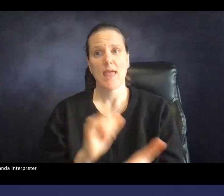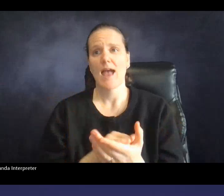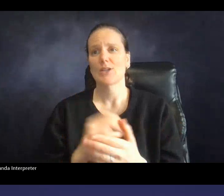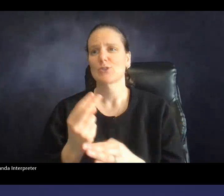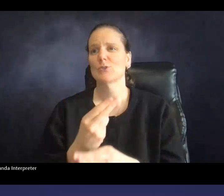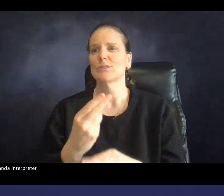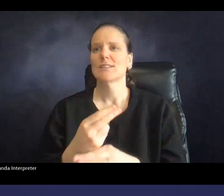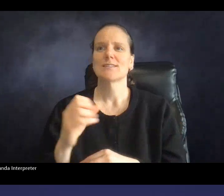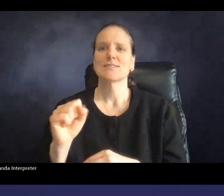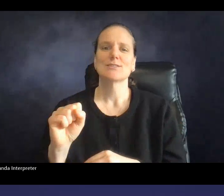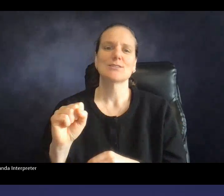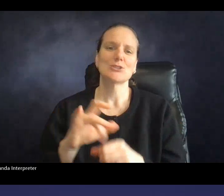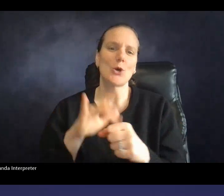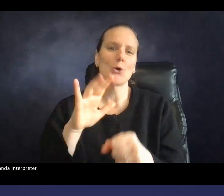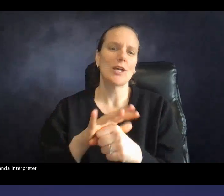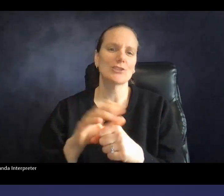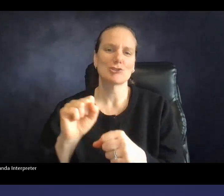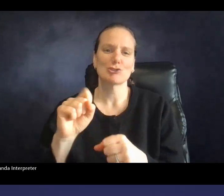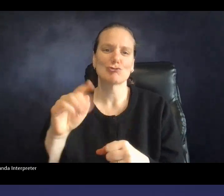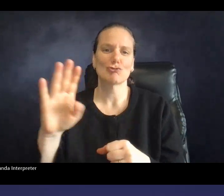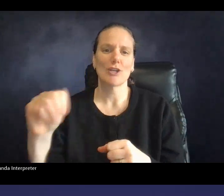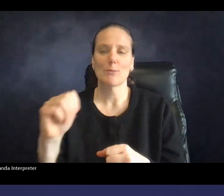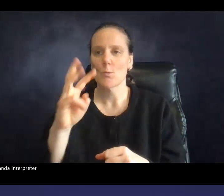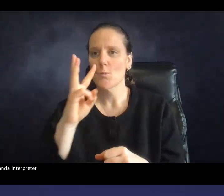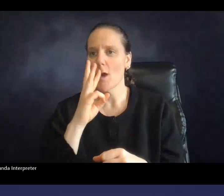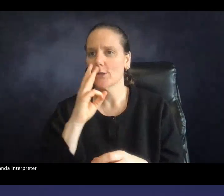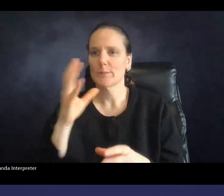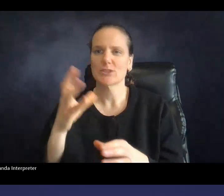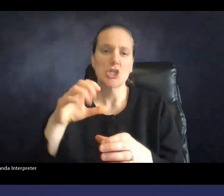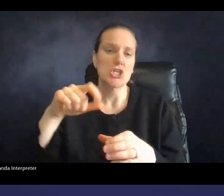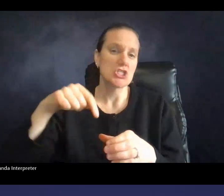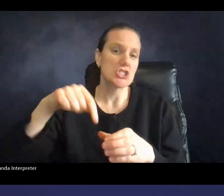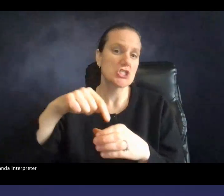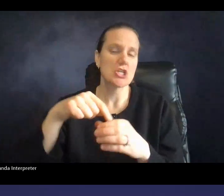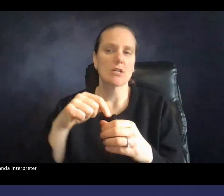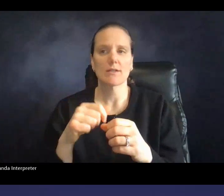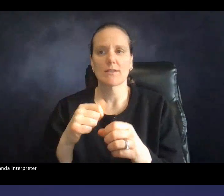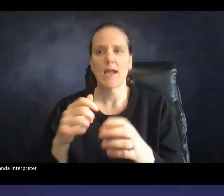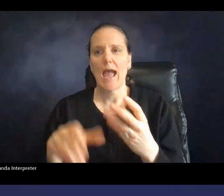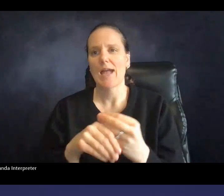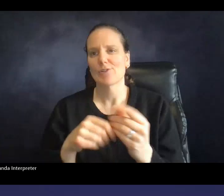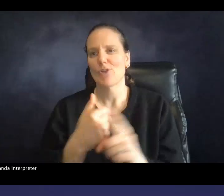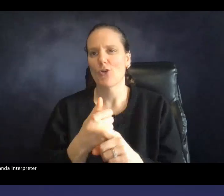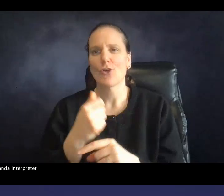or getting a water pitcher with the infuser core in it where you can put your own fruits and and herbs in there.